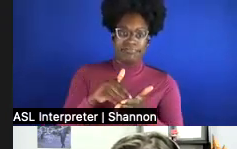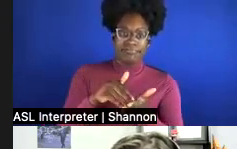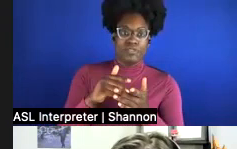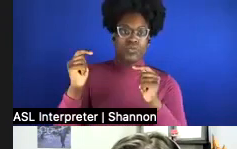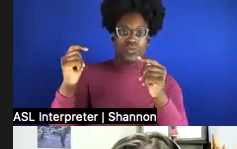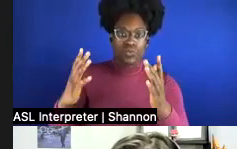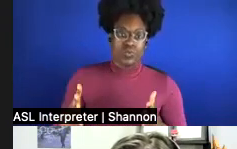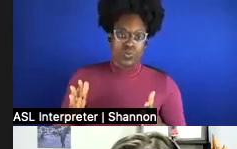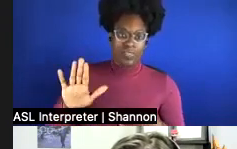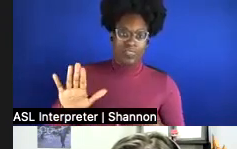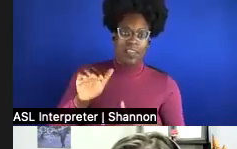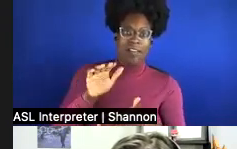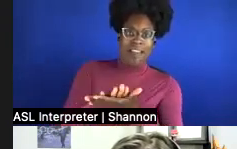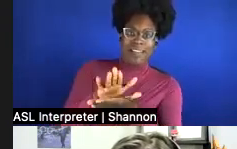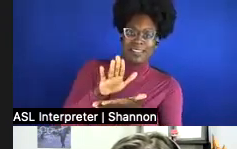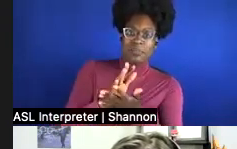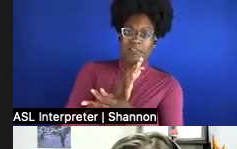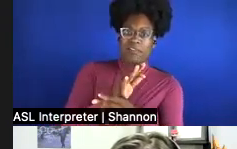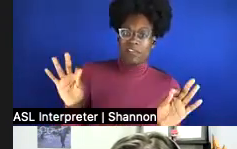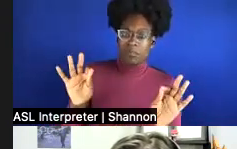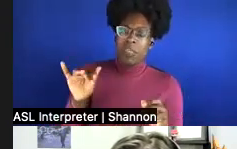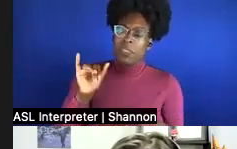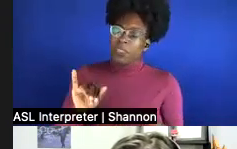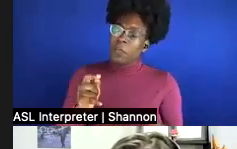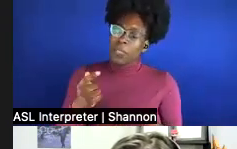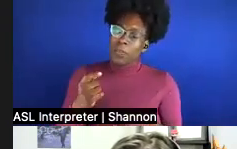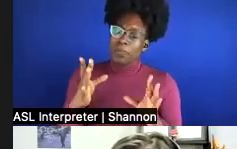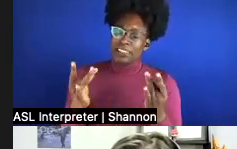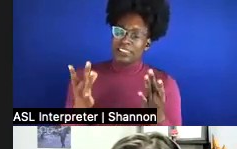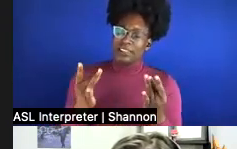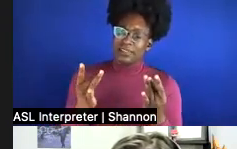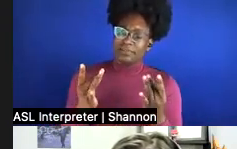but I'll give a little more insight into my ideas of how to address it in the long term.